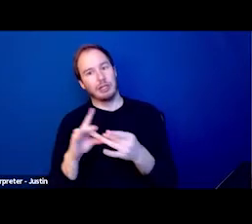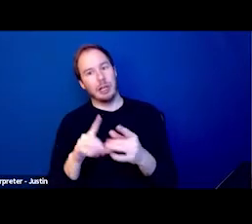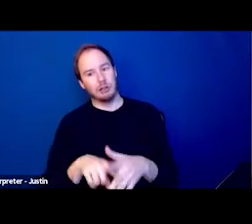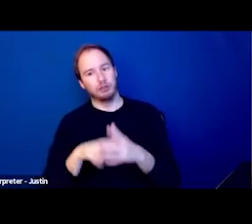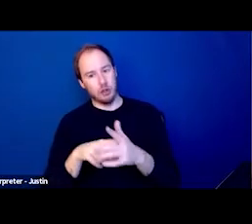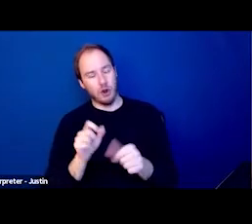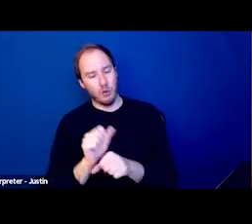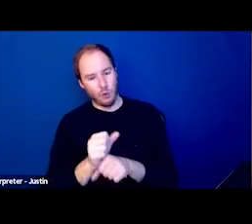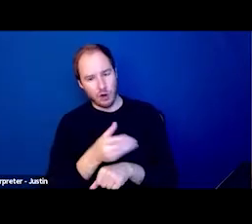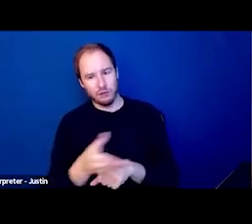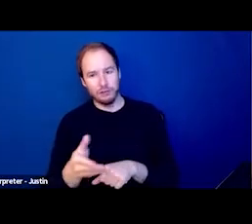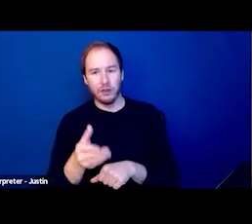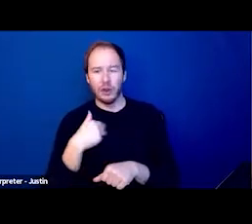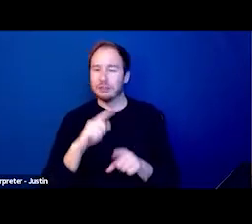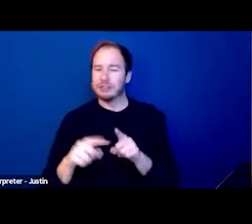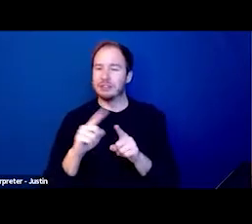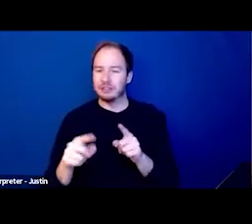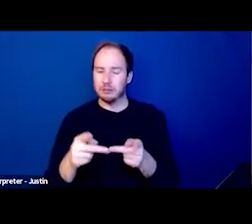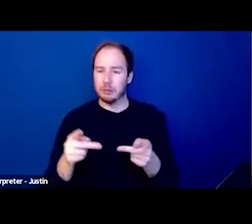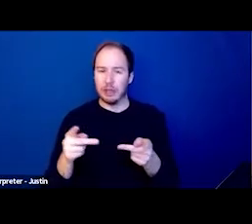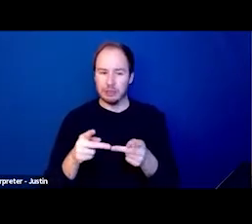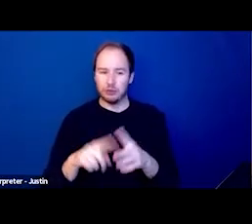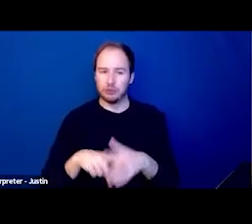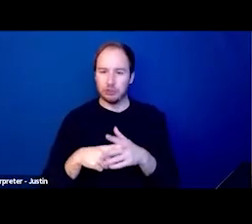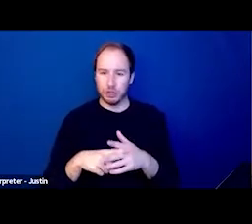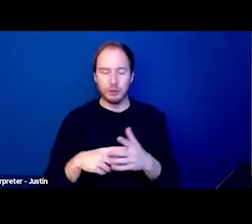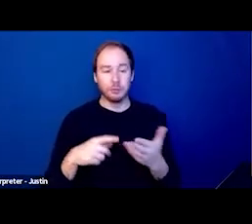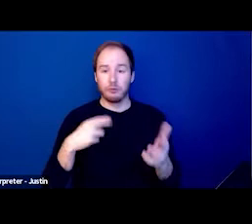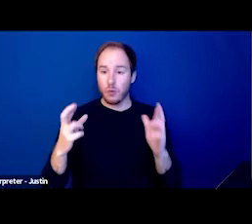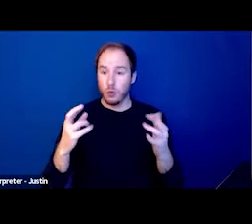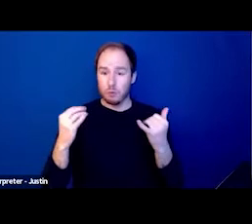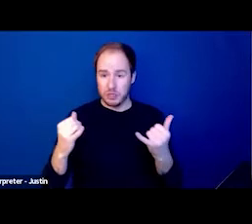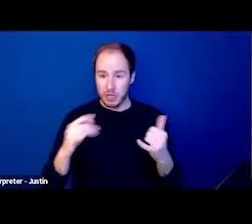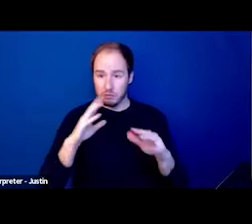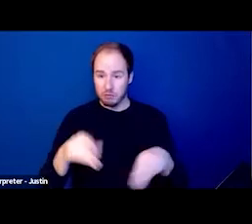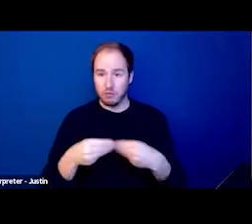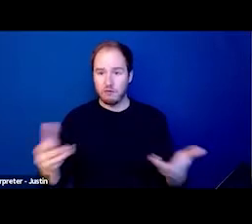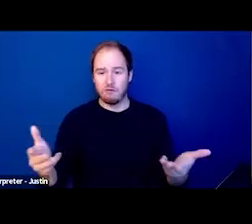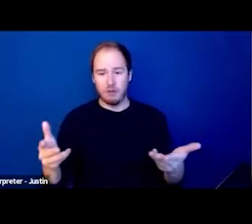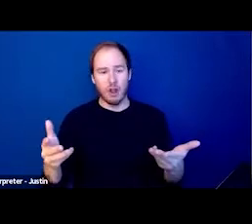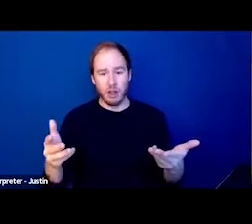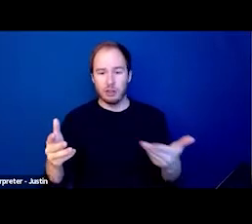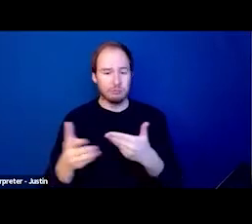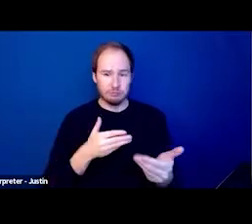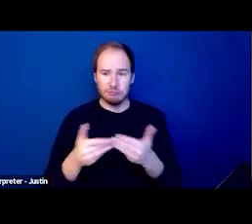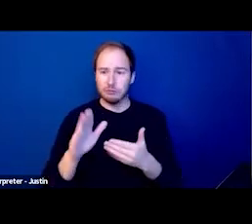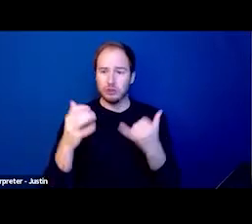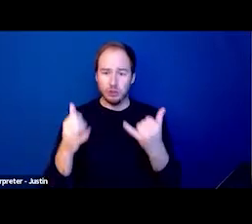from different points of connection. We hope that today's session provides everyone, regardless of your current knowledge, understanding,